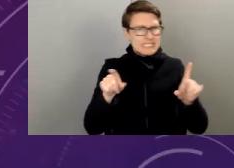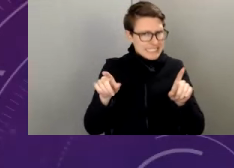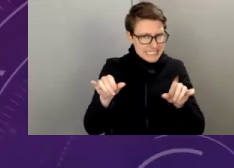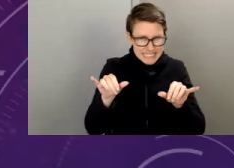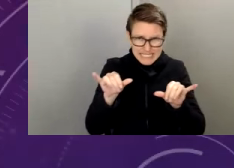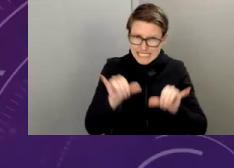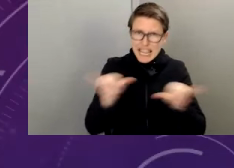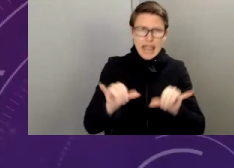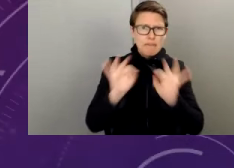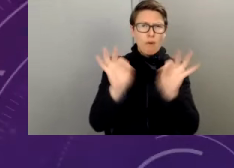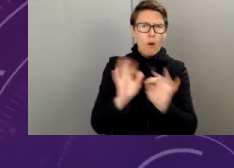you are going to fill in your location,